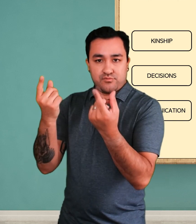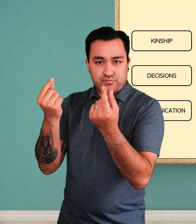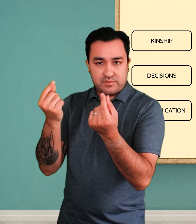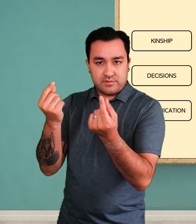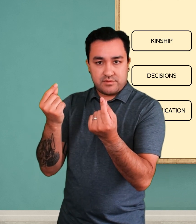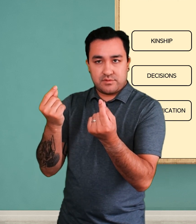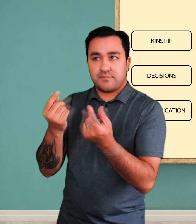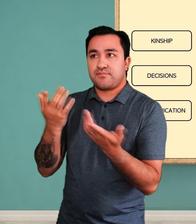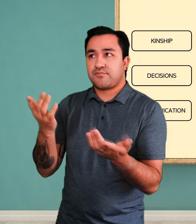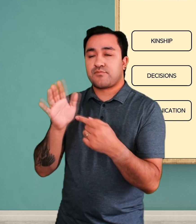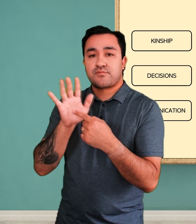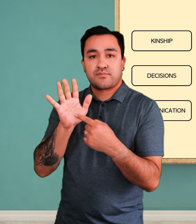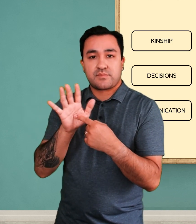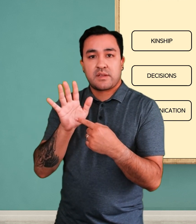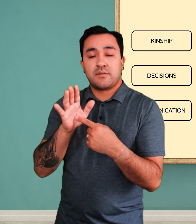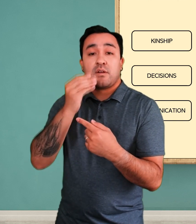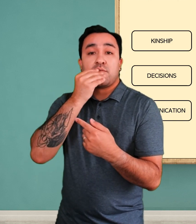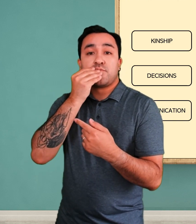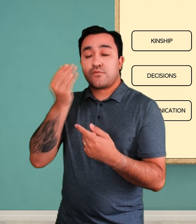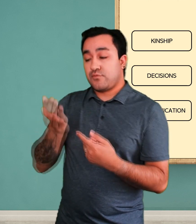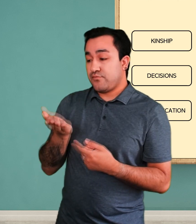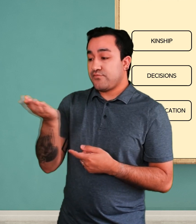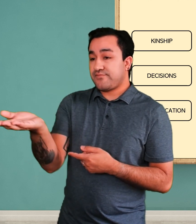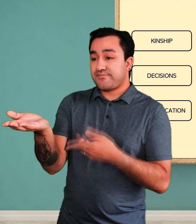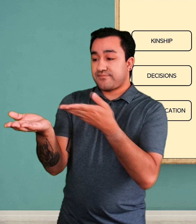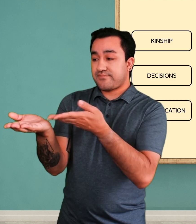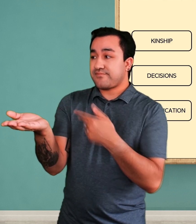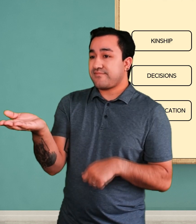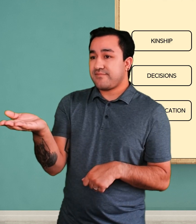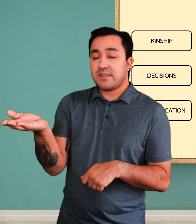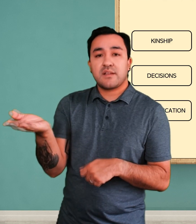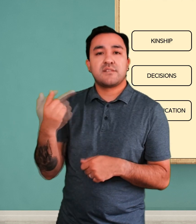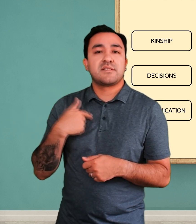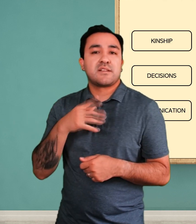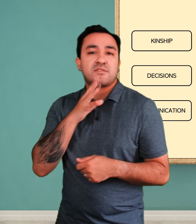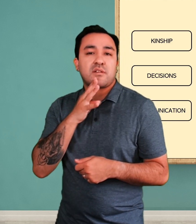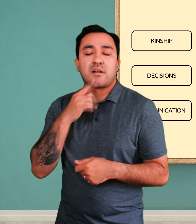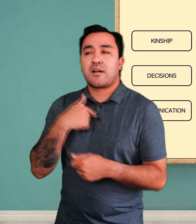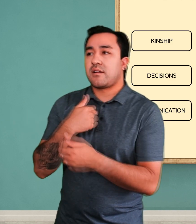providing and offering food instead of expressing through language the ideas of love and support.